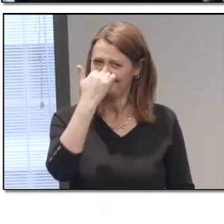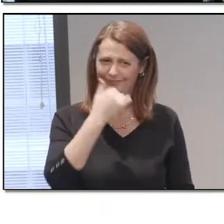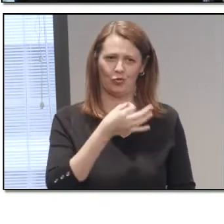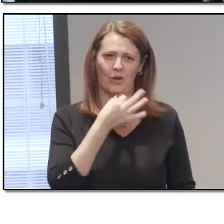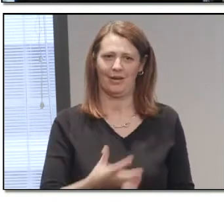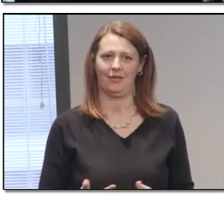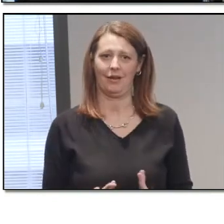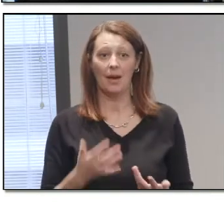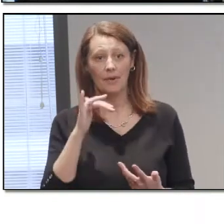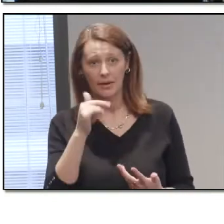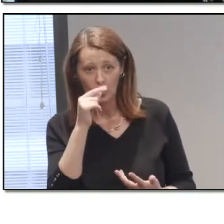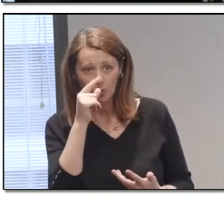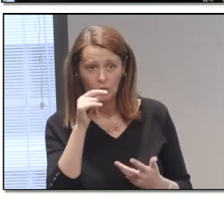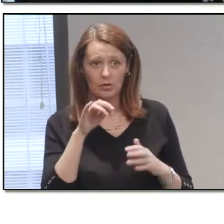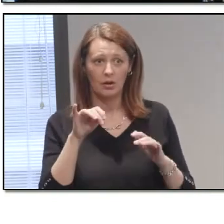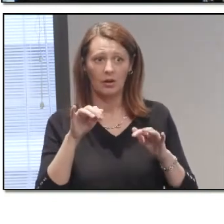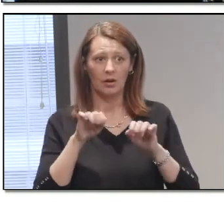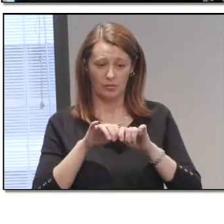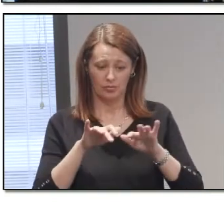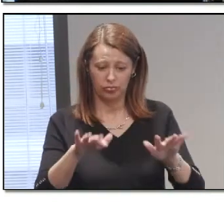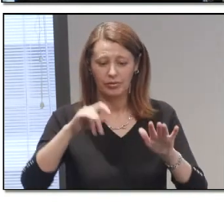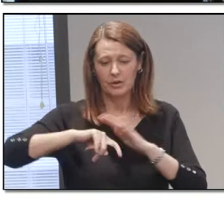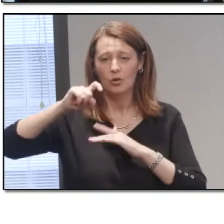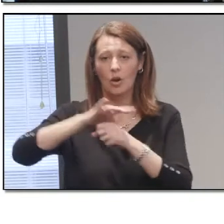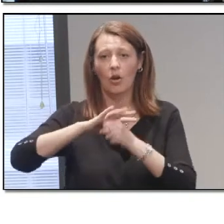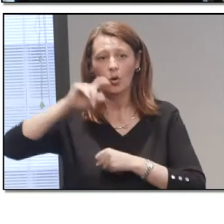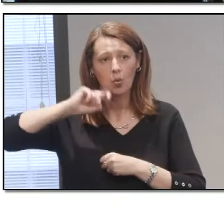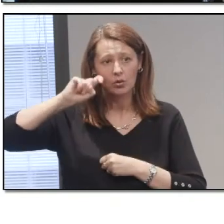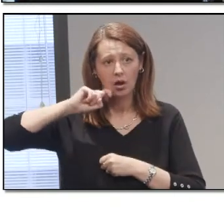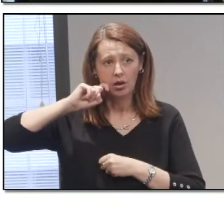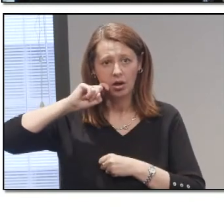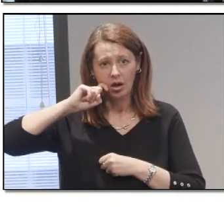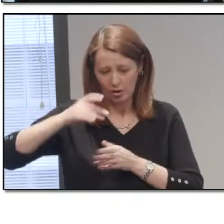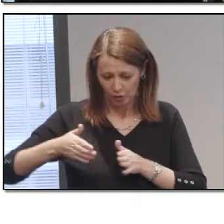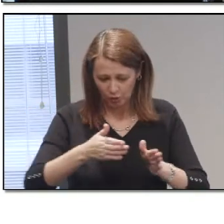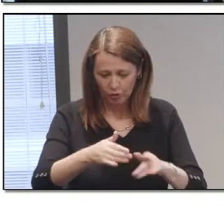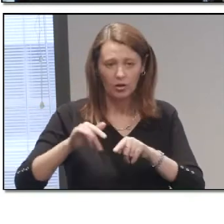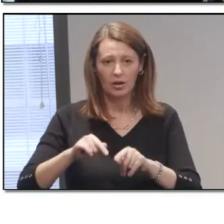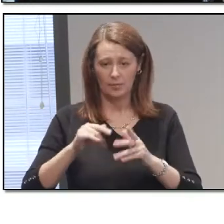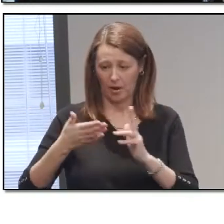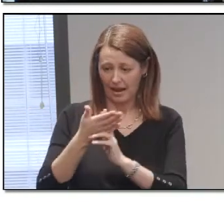it might actually be moving into a local waterway. Is that waterway accessed by individuals who might